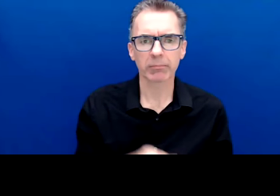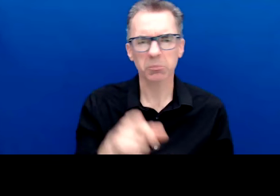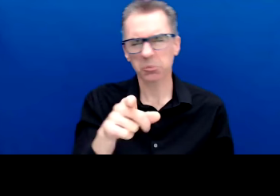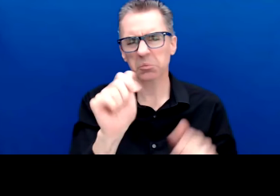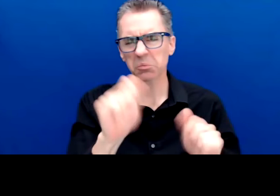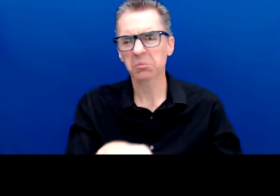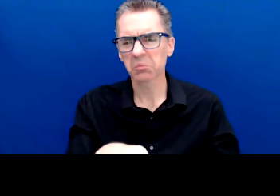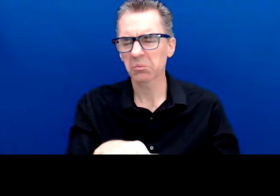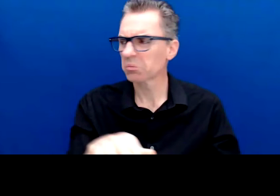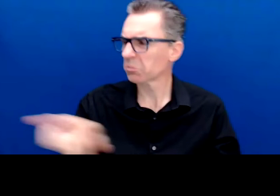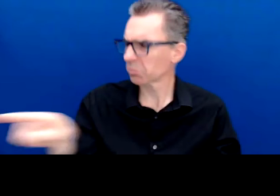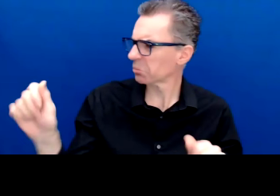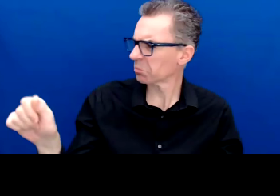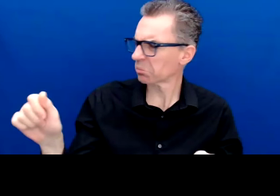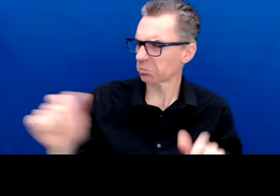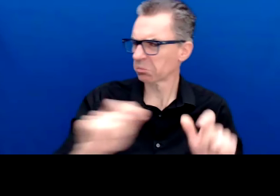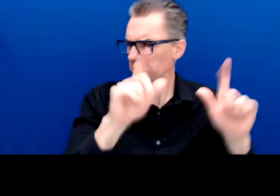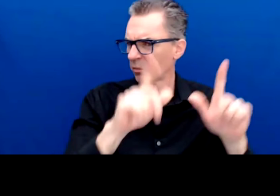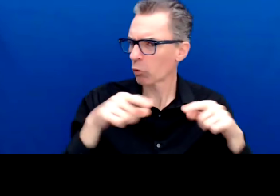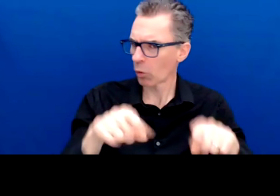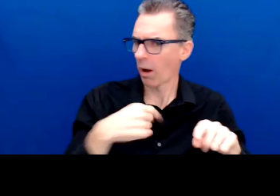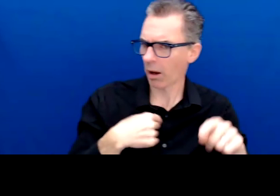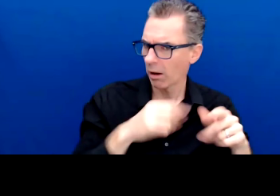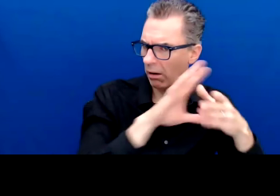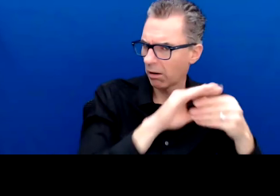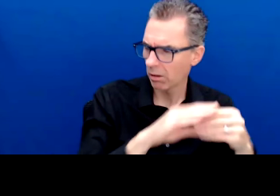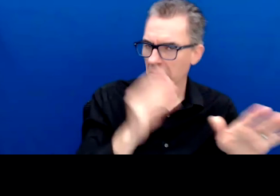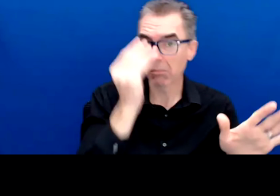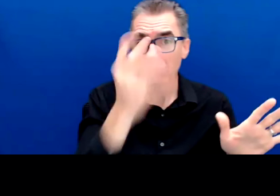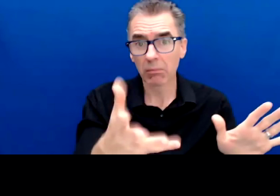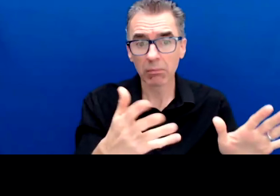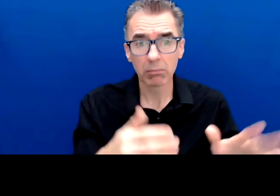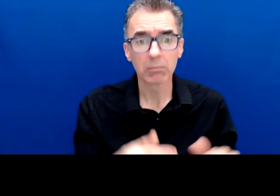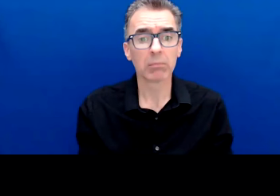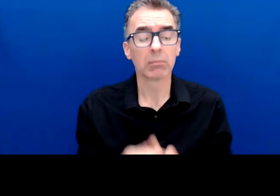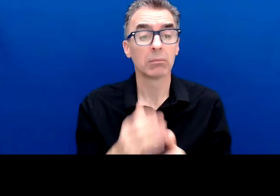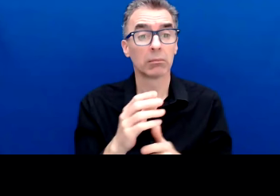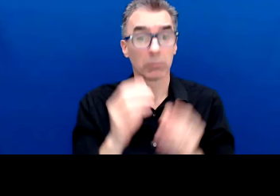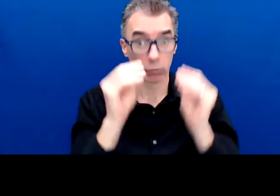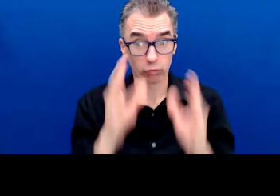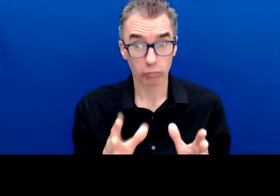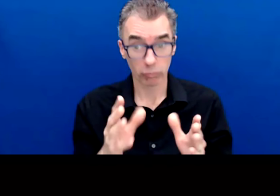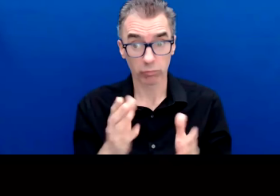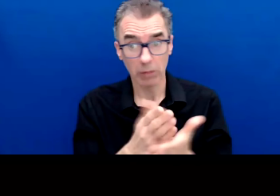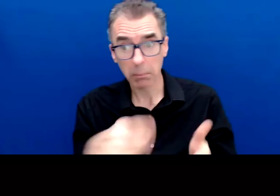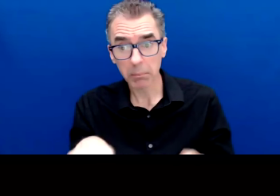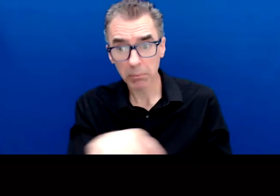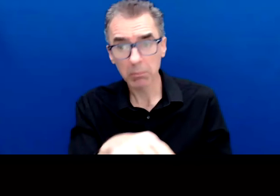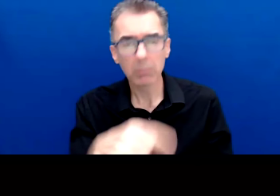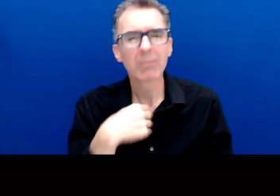actually what I'm saying, this piece, we've had, talks with, a handful of instructors, we kind of had a small group put through with the Senate,